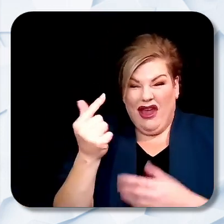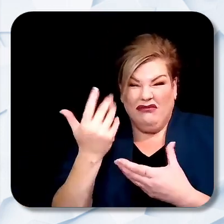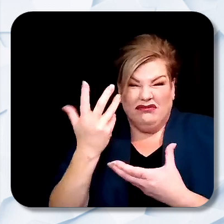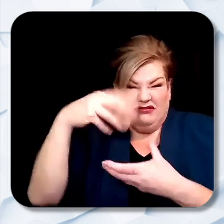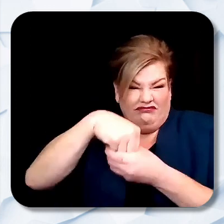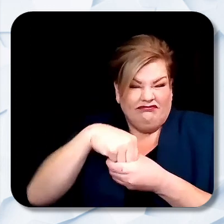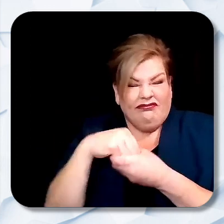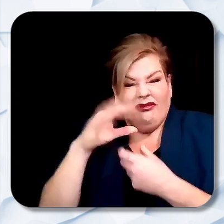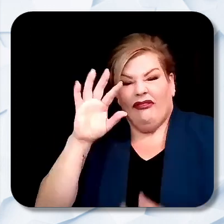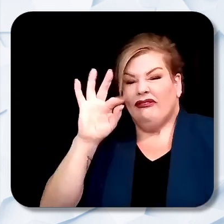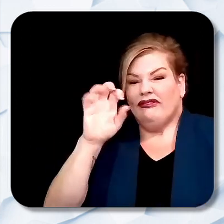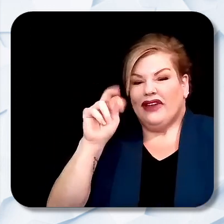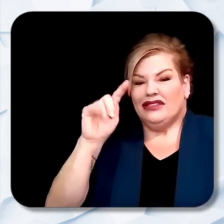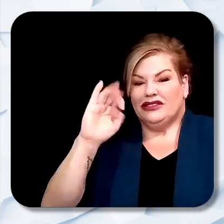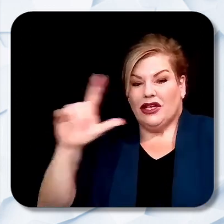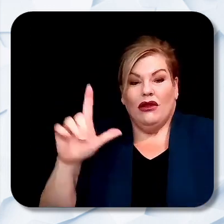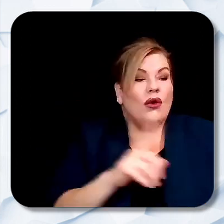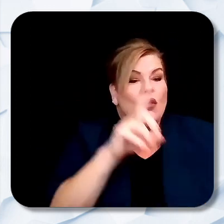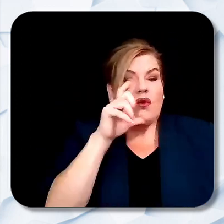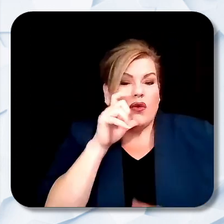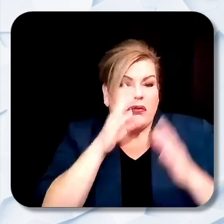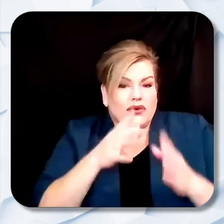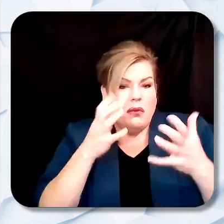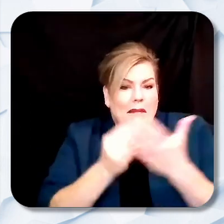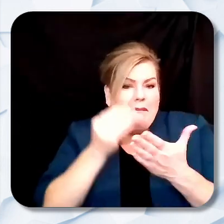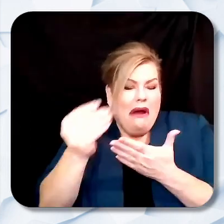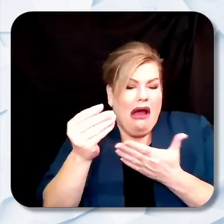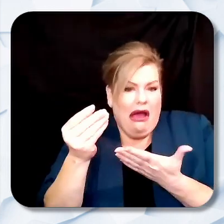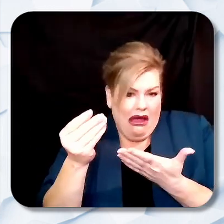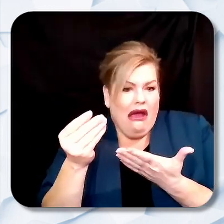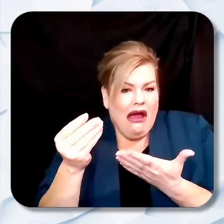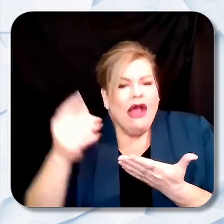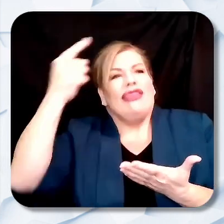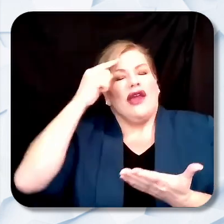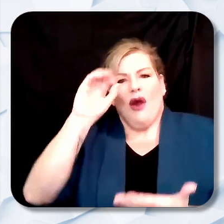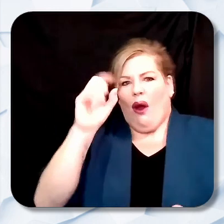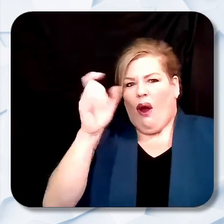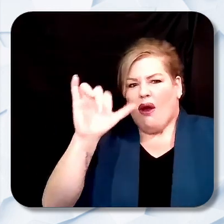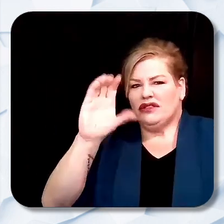So, someone who is purchasing what they believe to be an oxycontin on snapchat Facebook, Instagram,